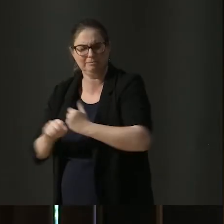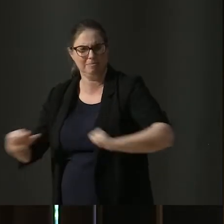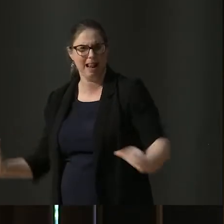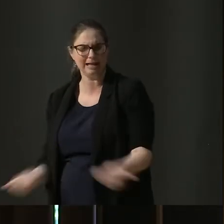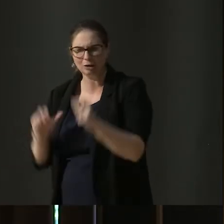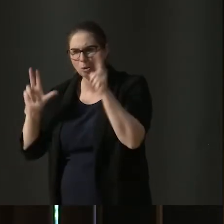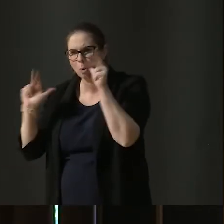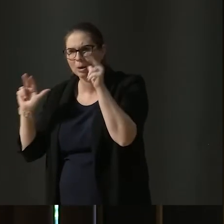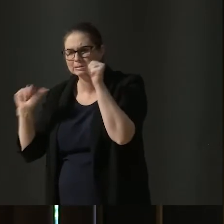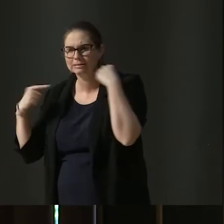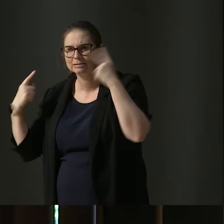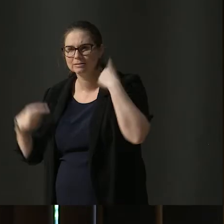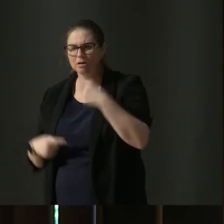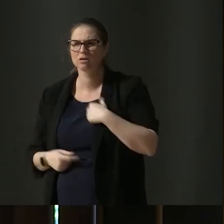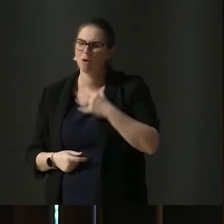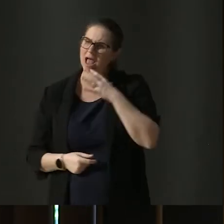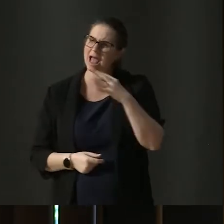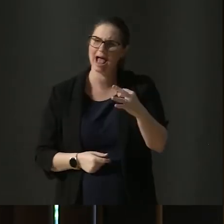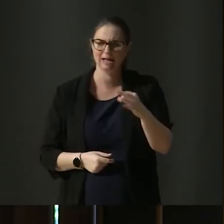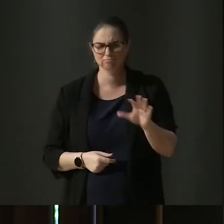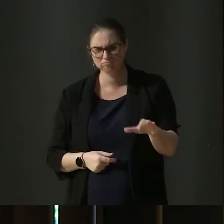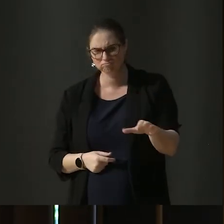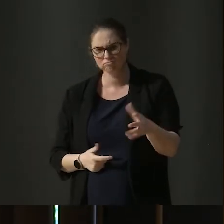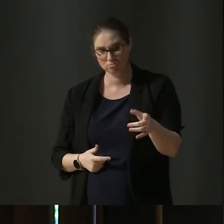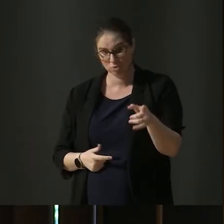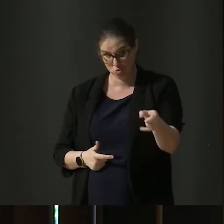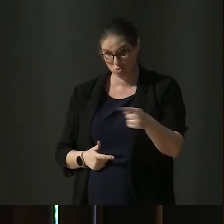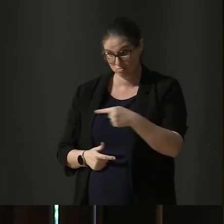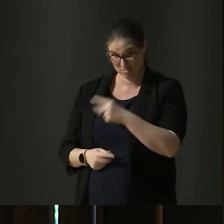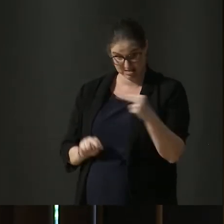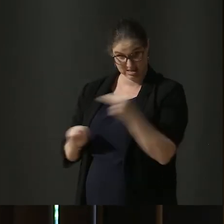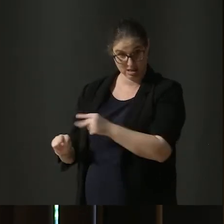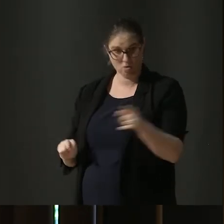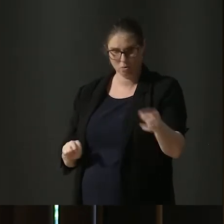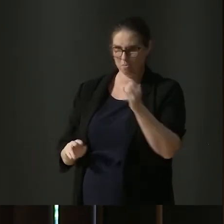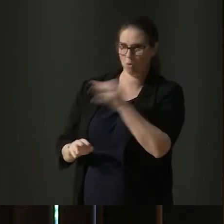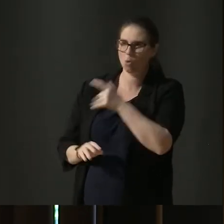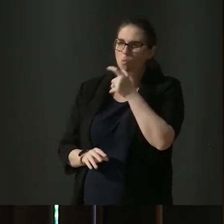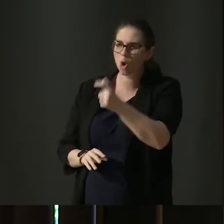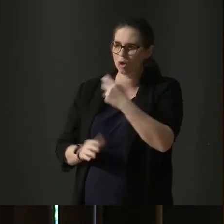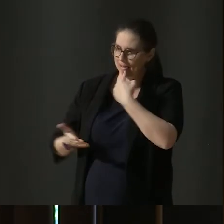So I asked her to have a go at putting words to what he was feeling and also what his body was doing.